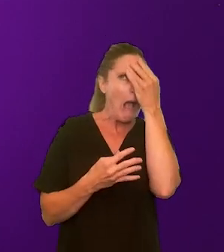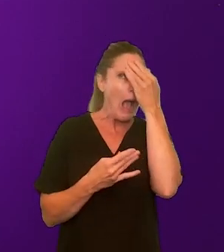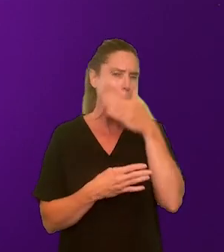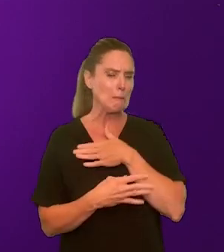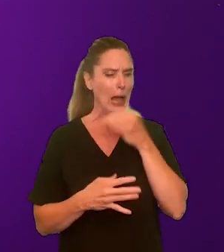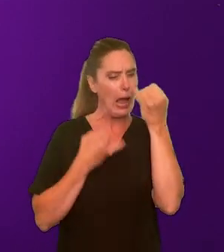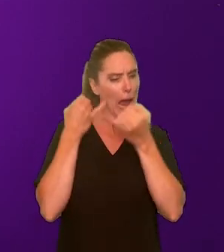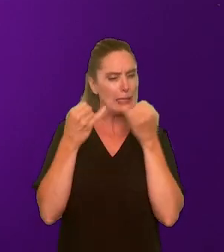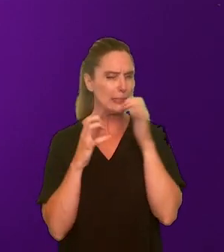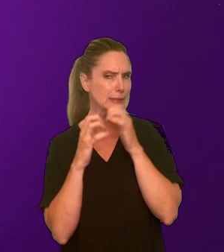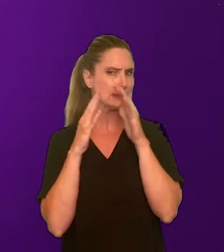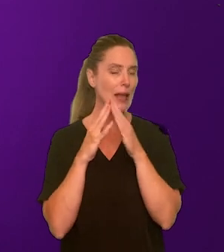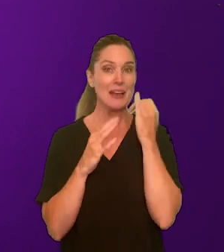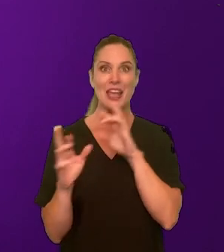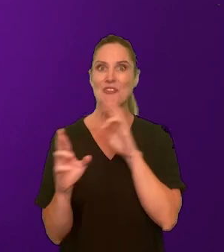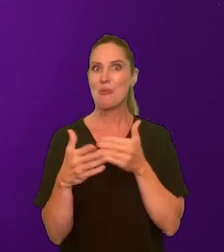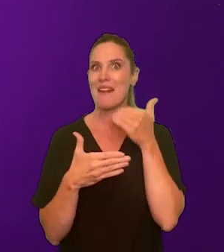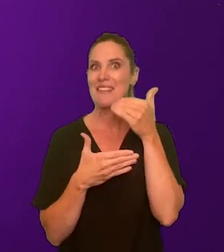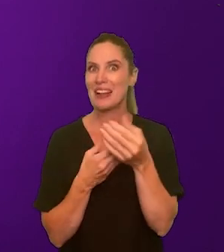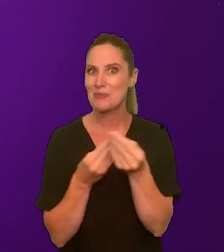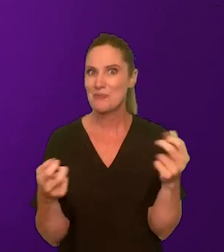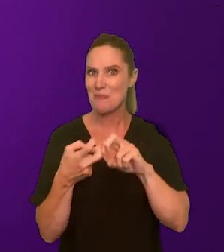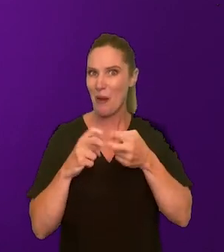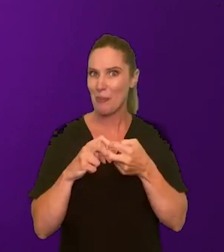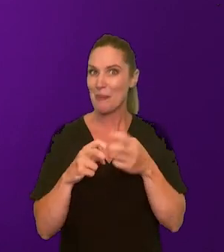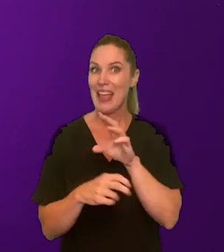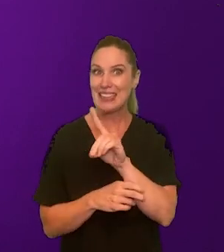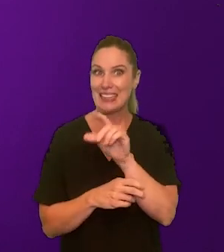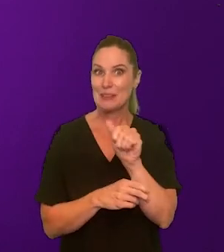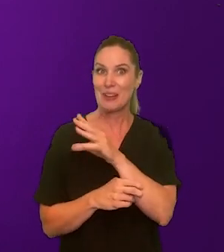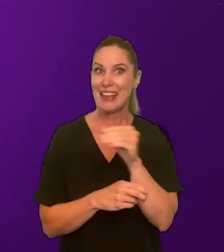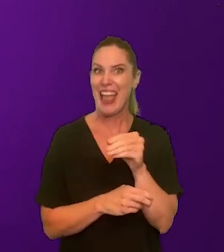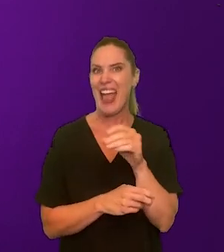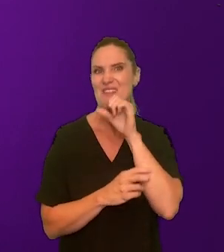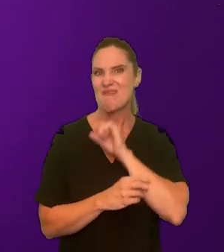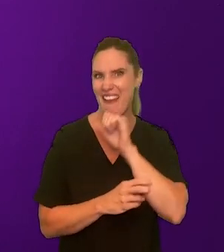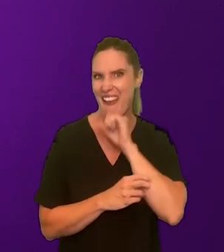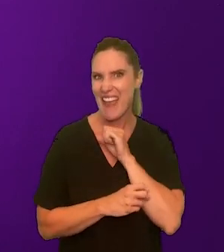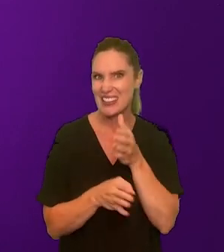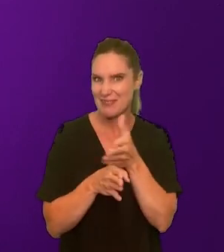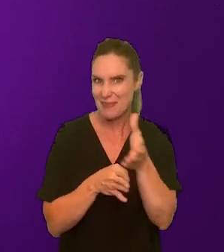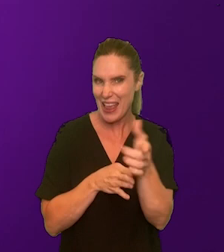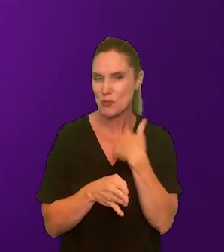If you're ready to take the next step in solving a problem in the disability and aging space, we'd love to support your journey.